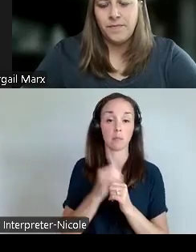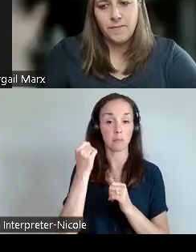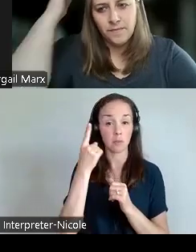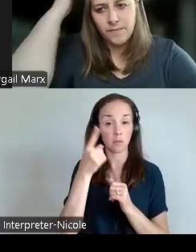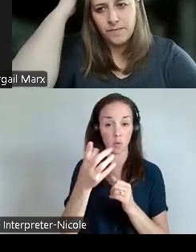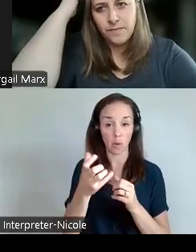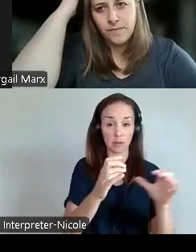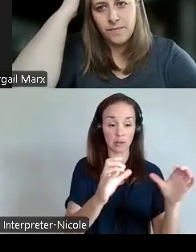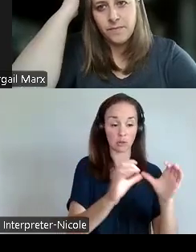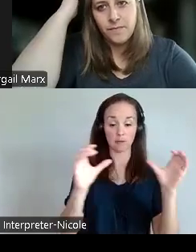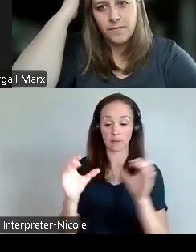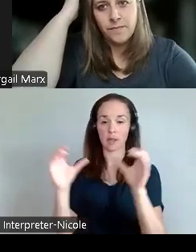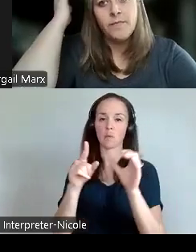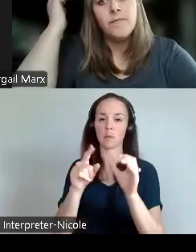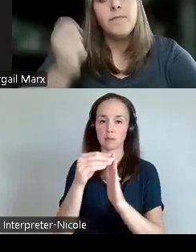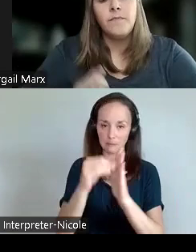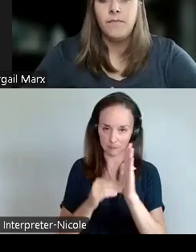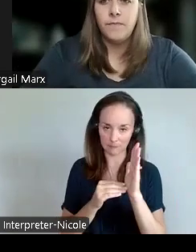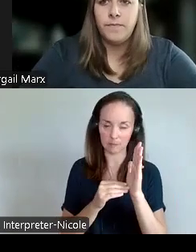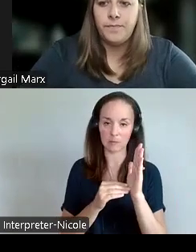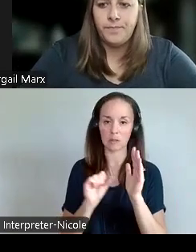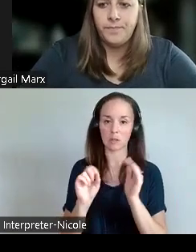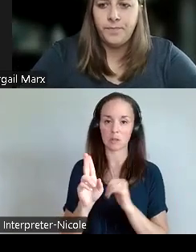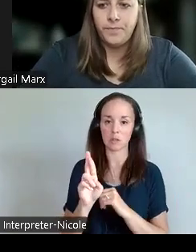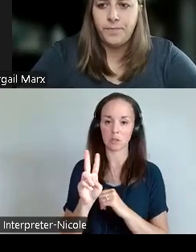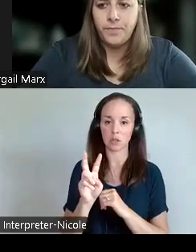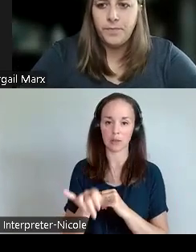you will need to complete the survey and answer a couple questions.